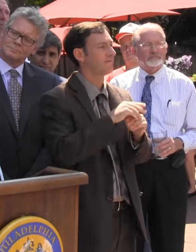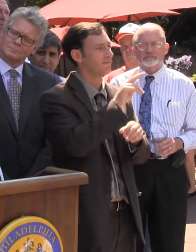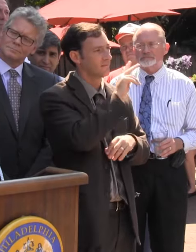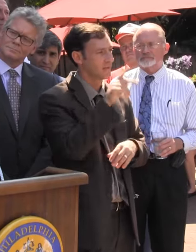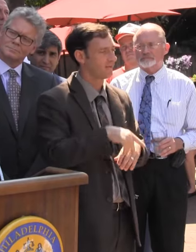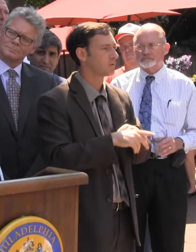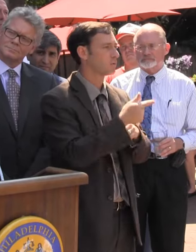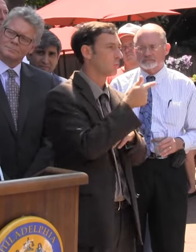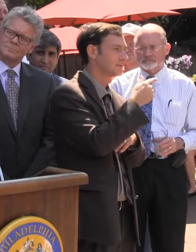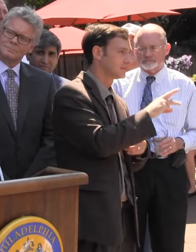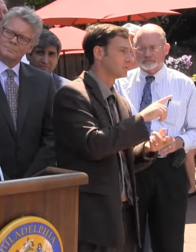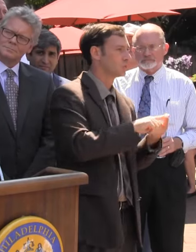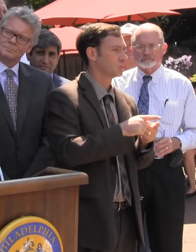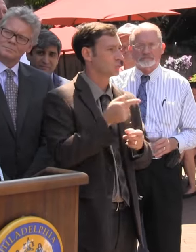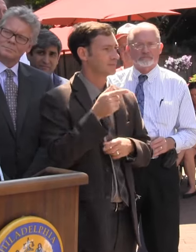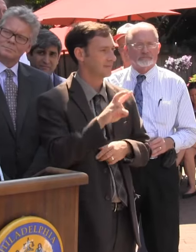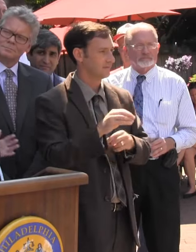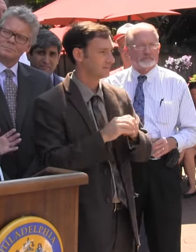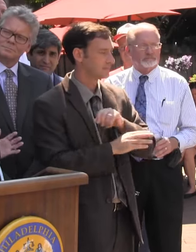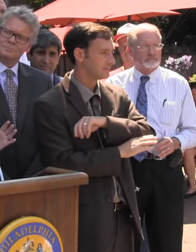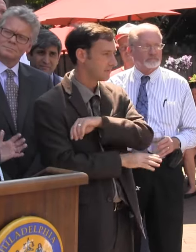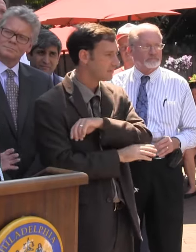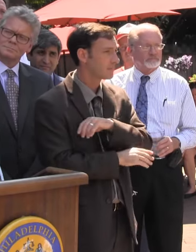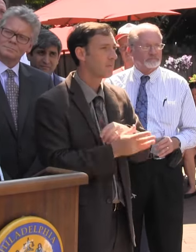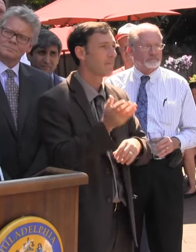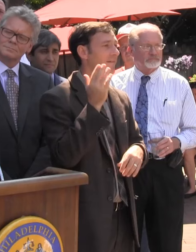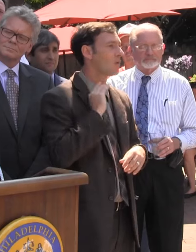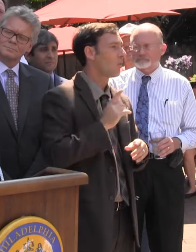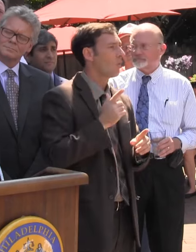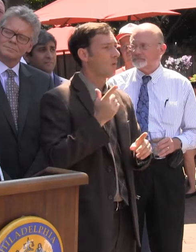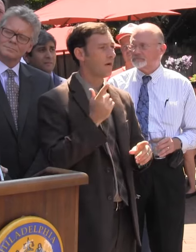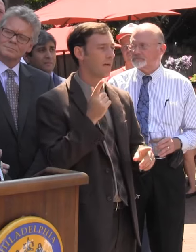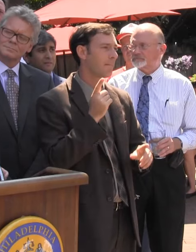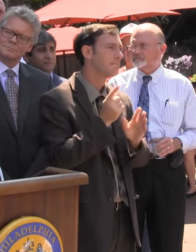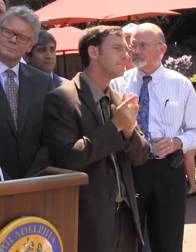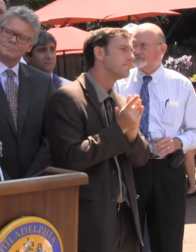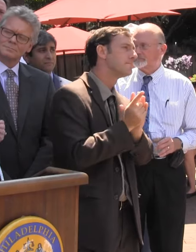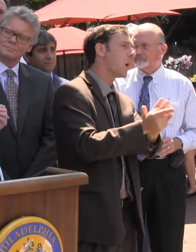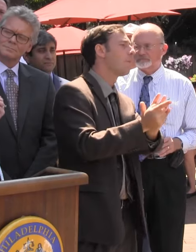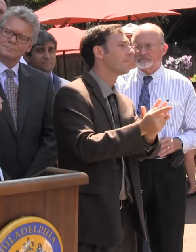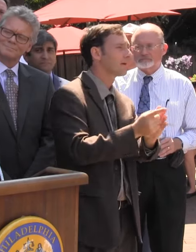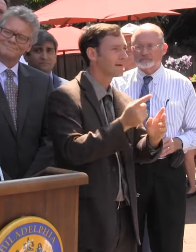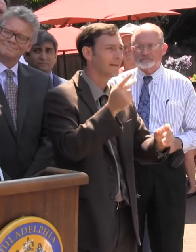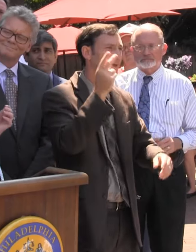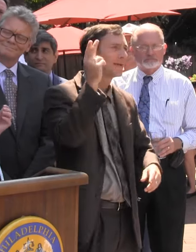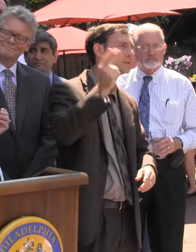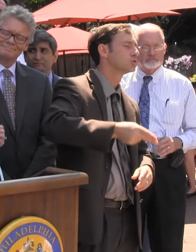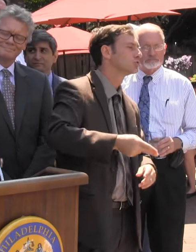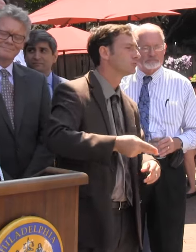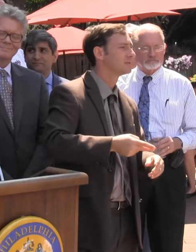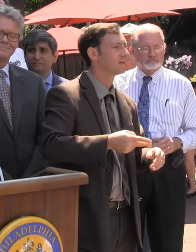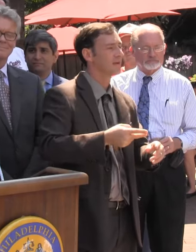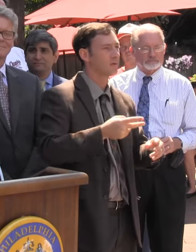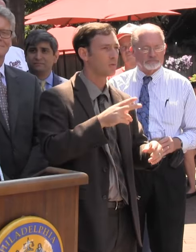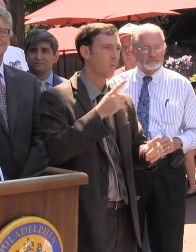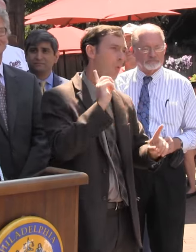26 through the 27th. There was no capstone moment of a historic, and perhaps only U.S.